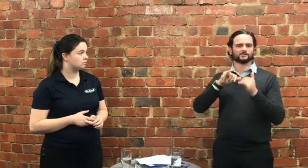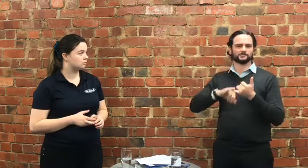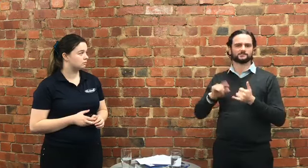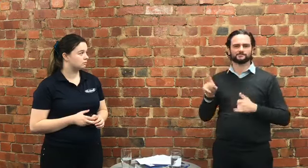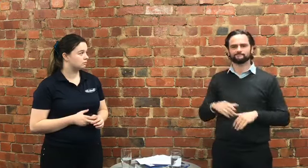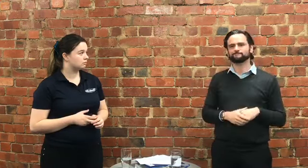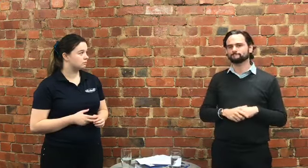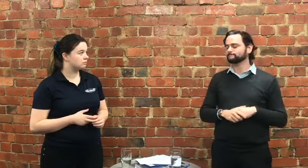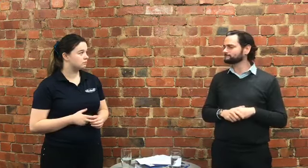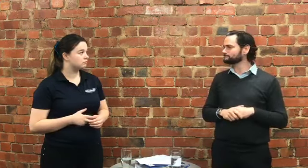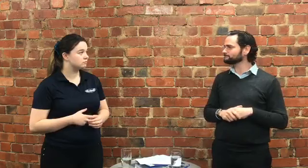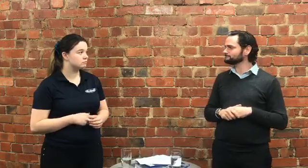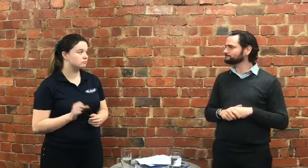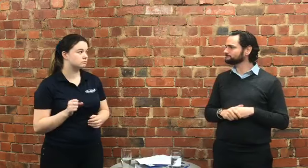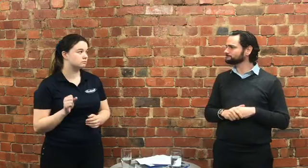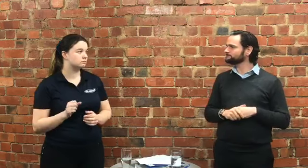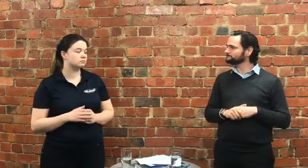please do contact them about that.